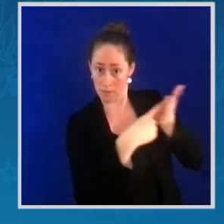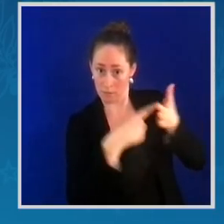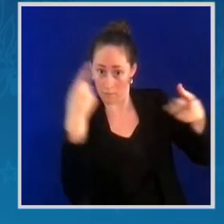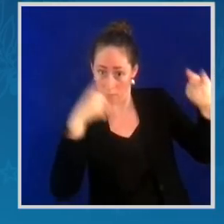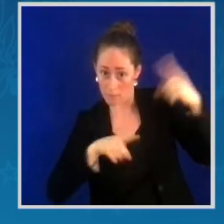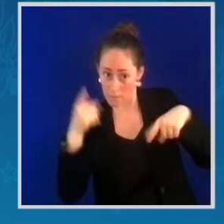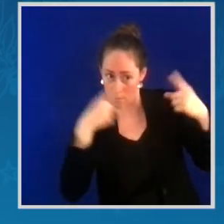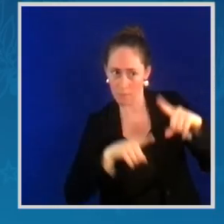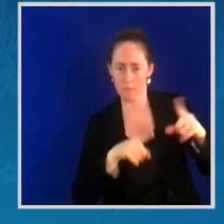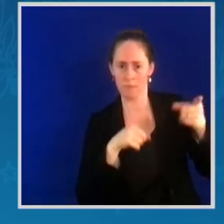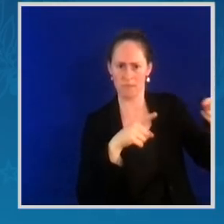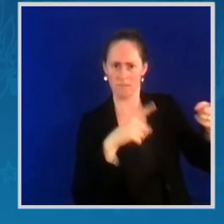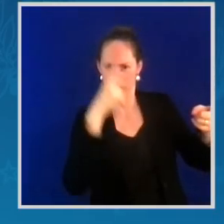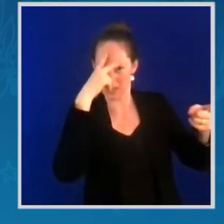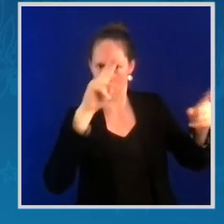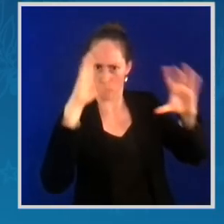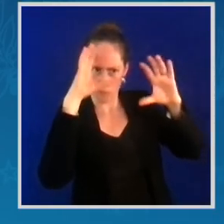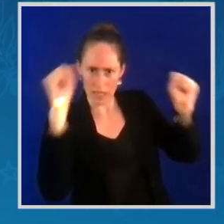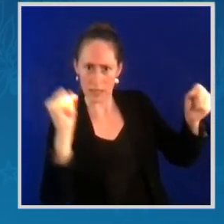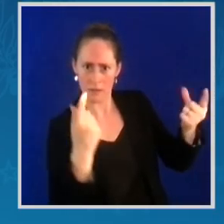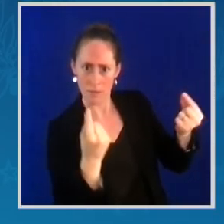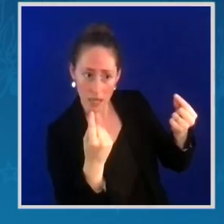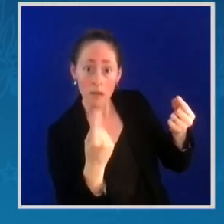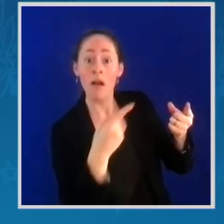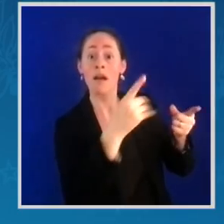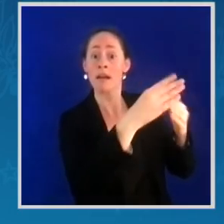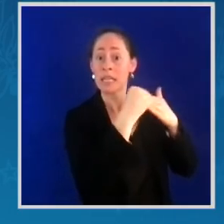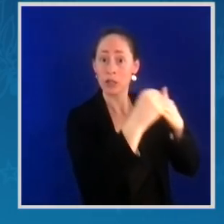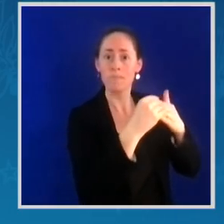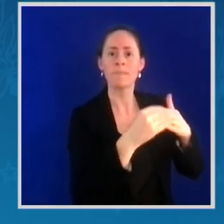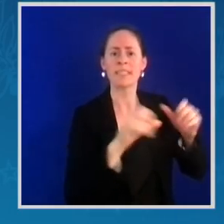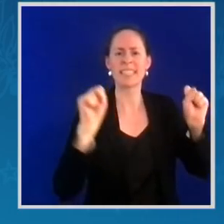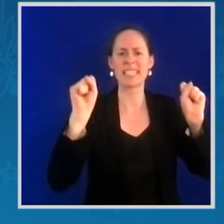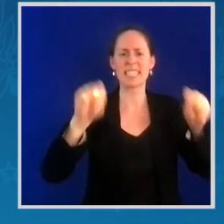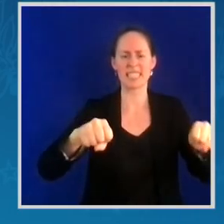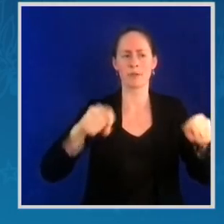with an understanding about what we are going to do in terms of an economic dialog,